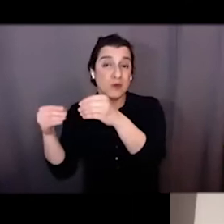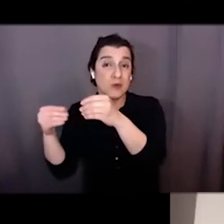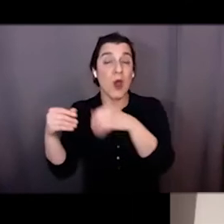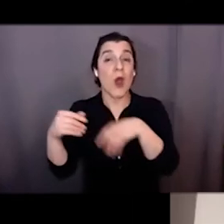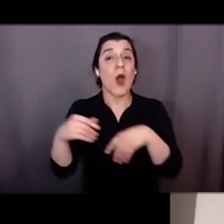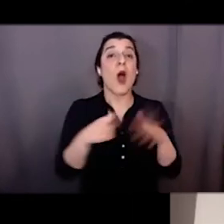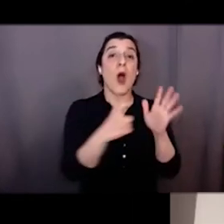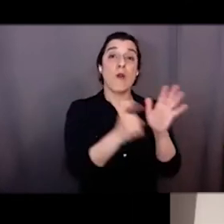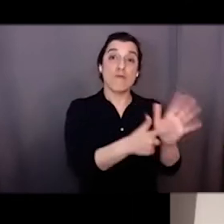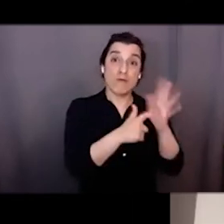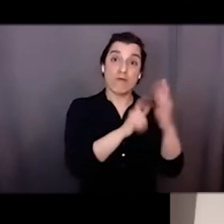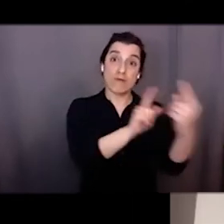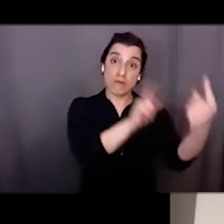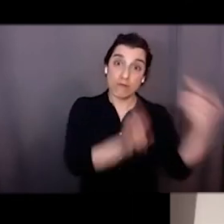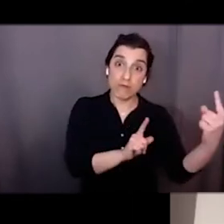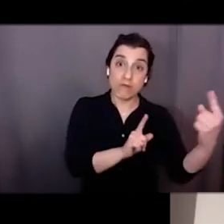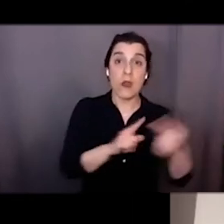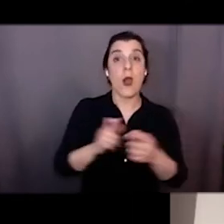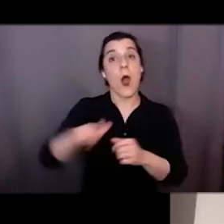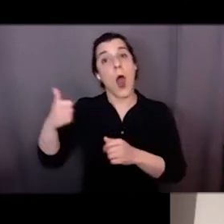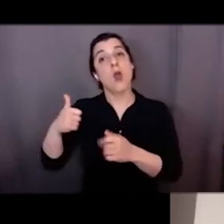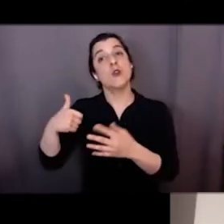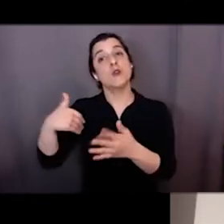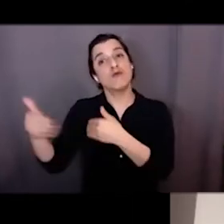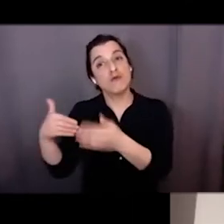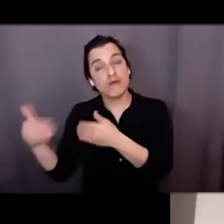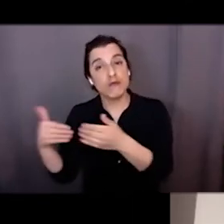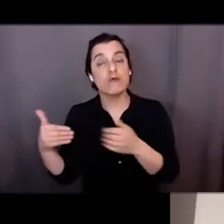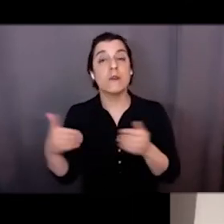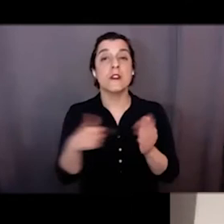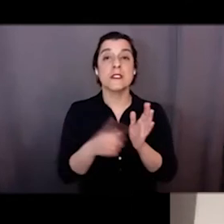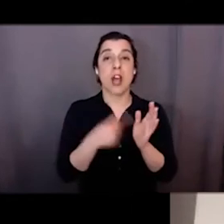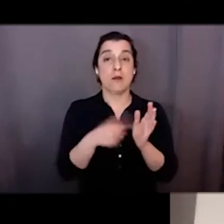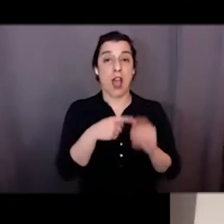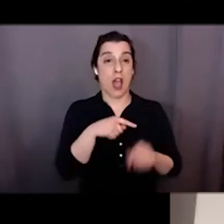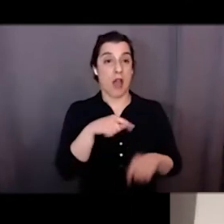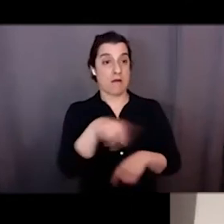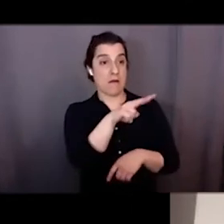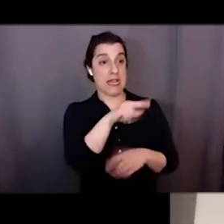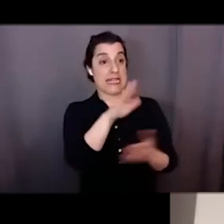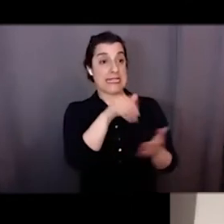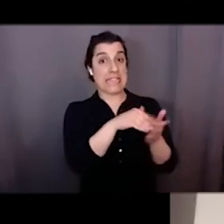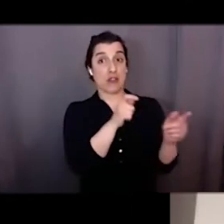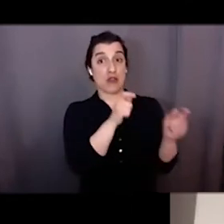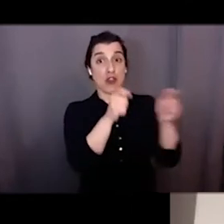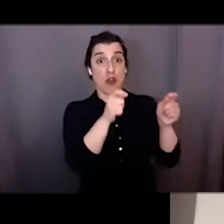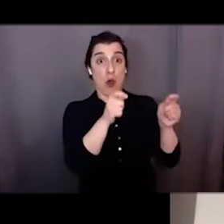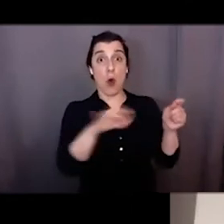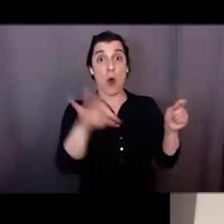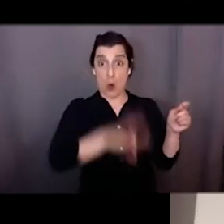over social distancing. We see some, sometimes this centralized control is very beneficial for the larger community.